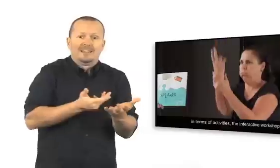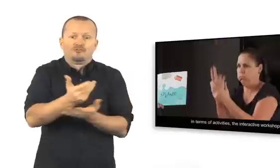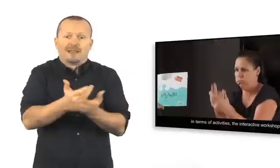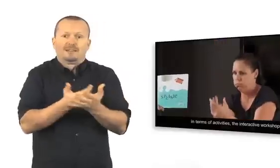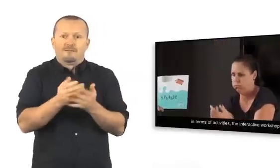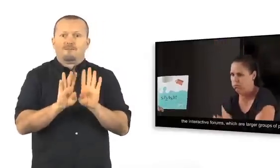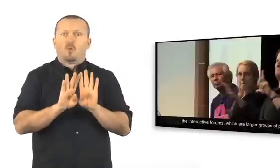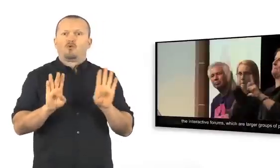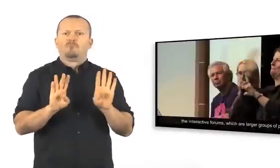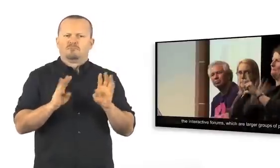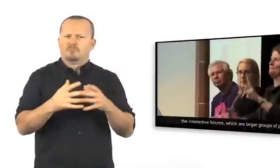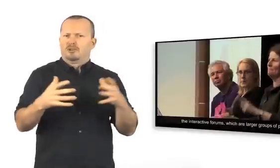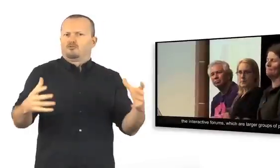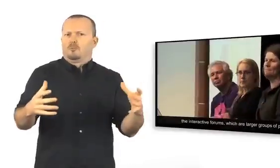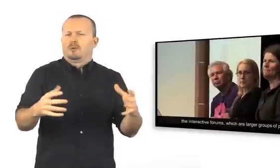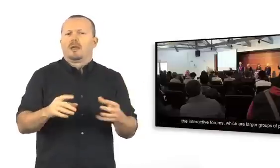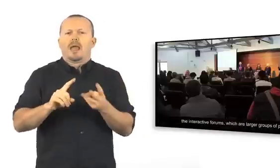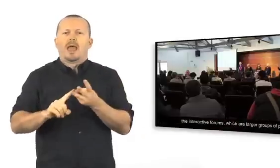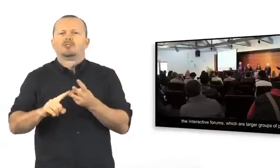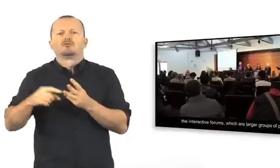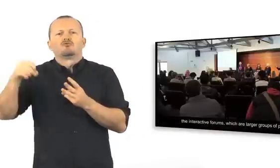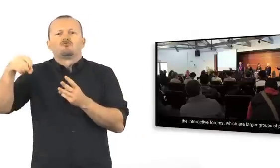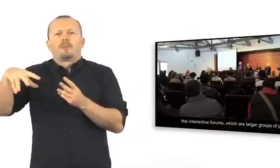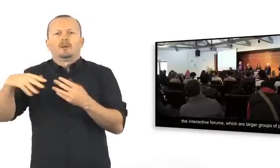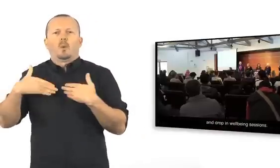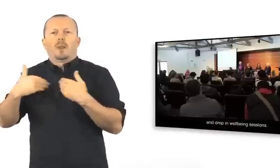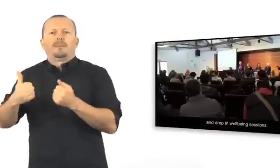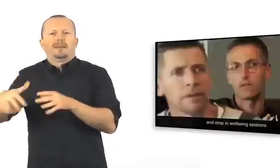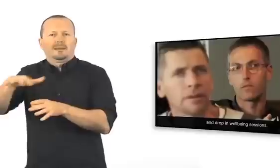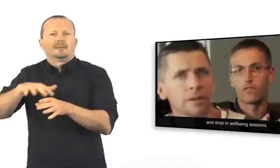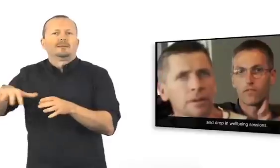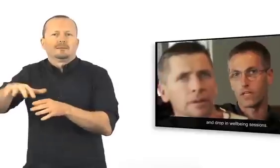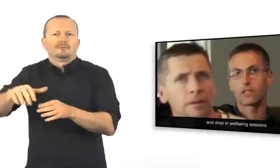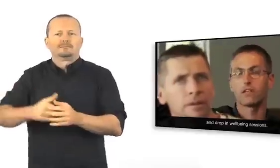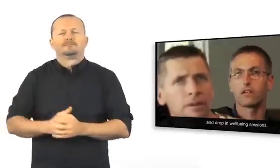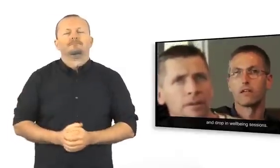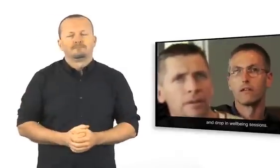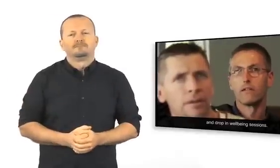workshops, the interactive forums which are larger groups of people and drop-in wellbeing sessions.